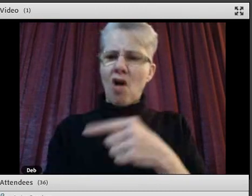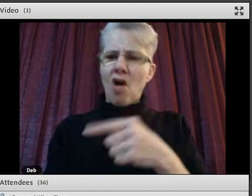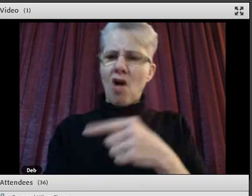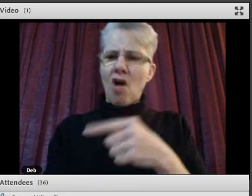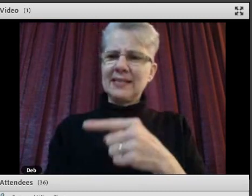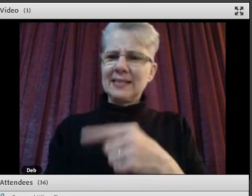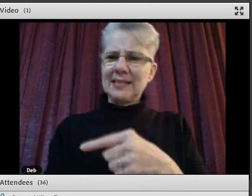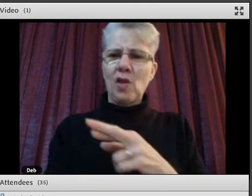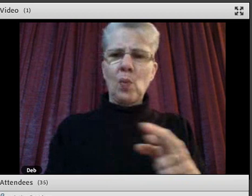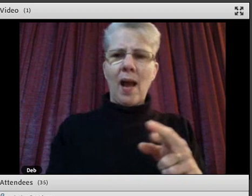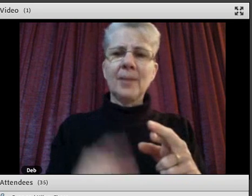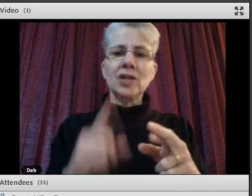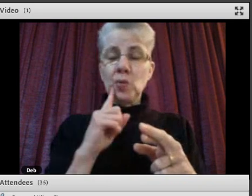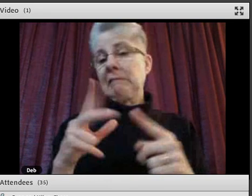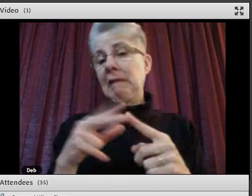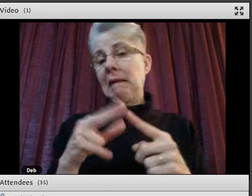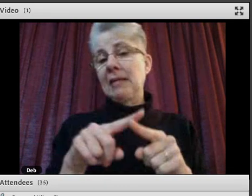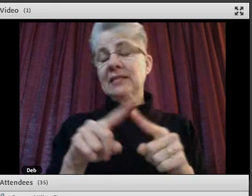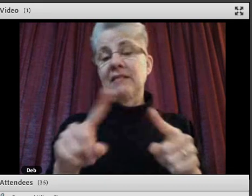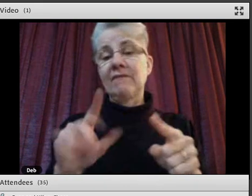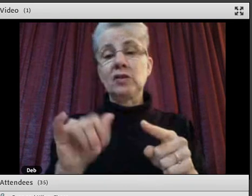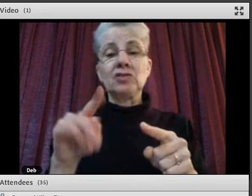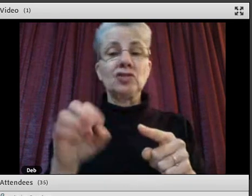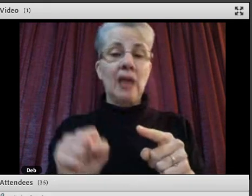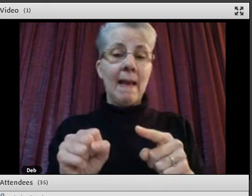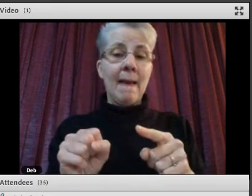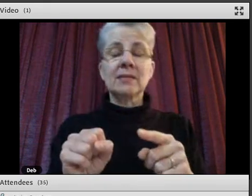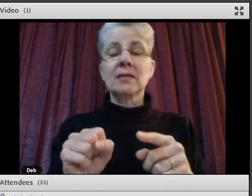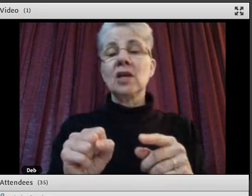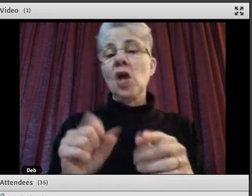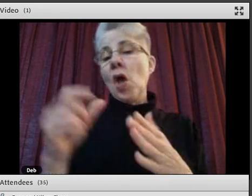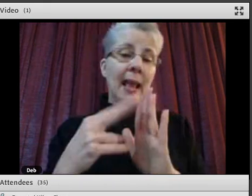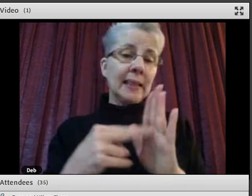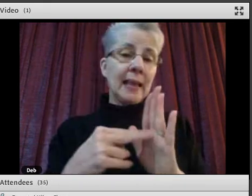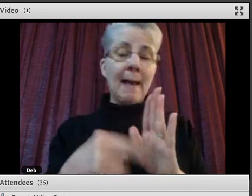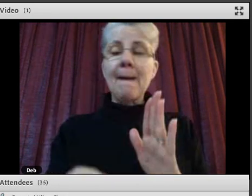You cut out different shapes, you glue them together, you paint them.